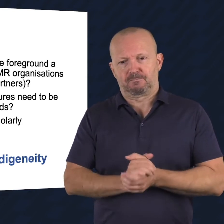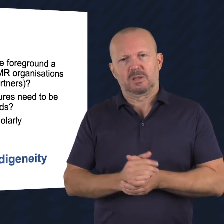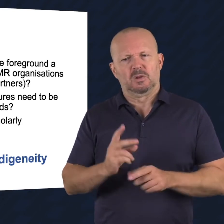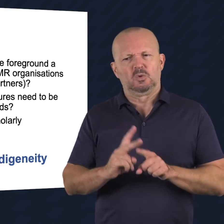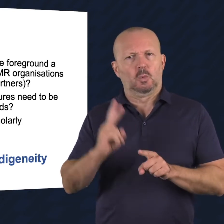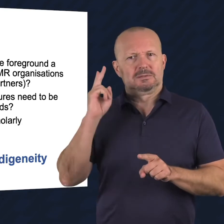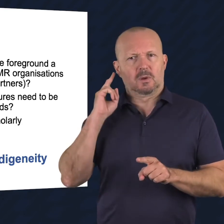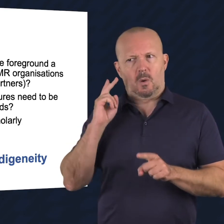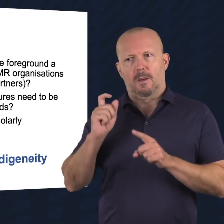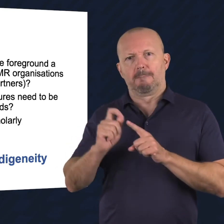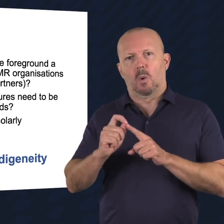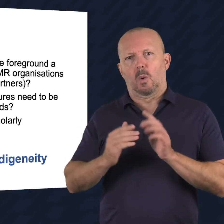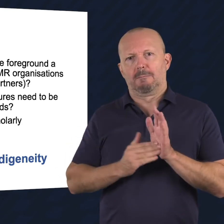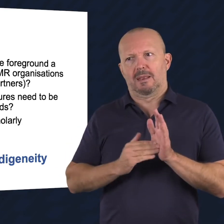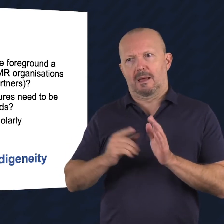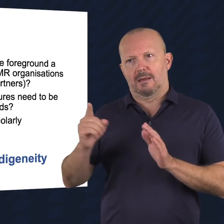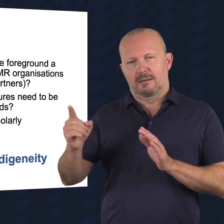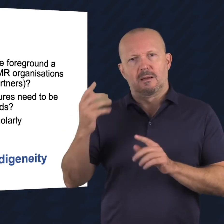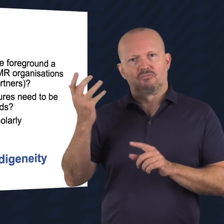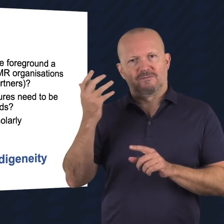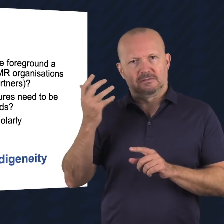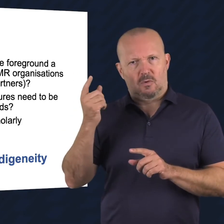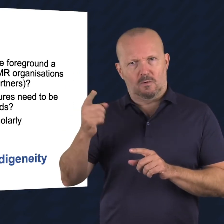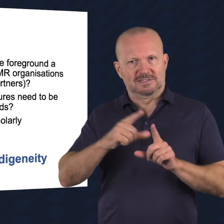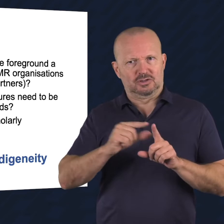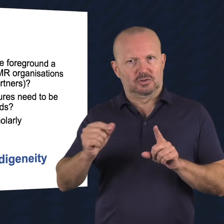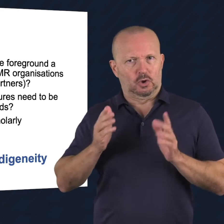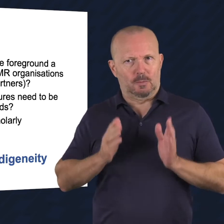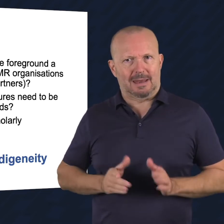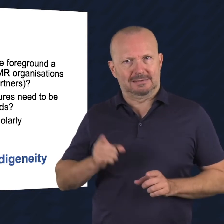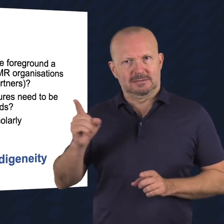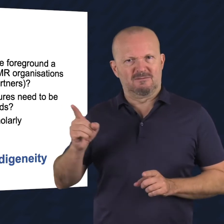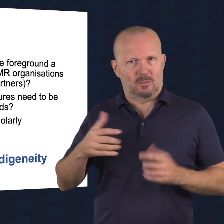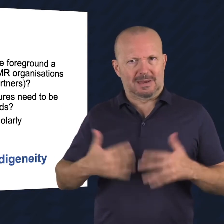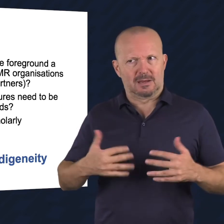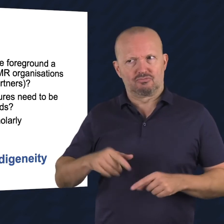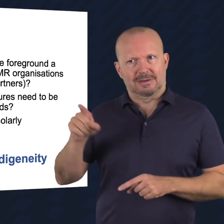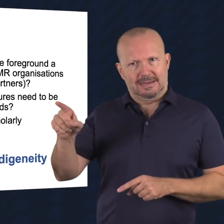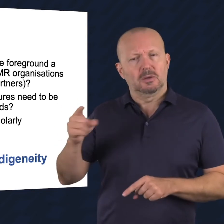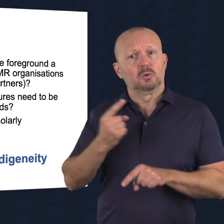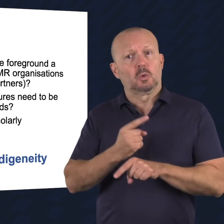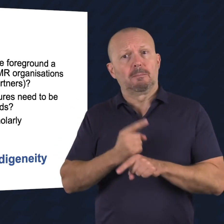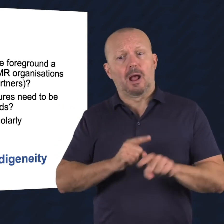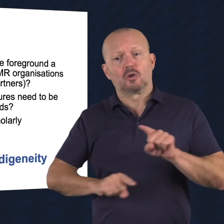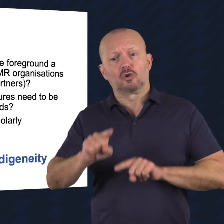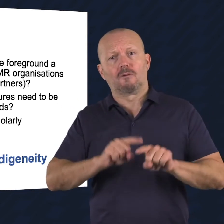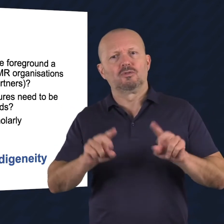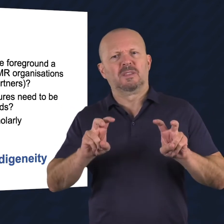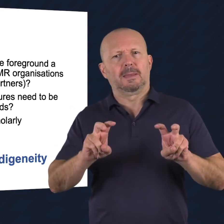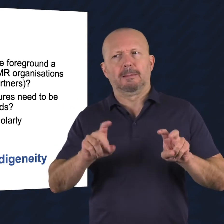So to start off, a couple of weeks ago, Paul Millar, professor of Digital Humanities at the University of Canterbury, commented on the conference themes that brought